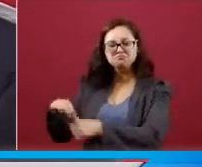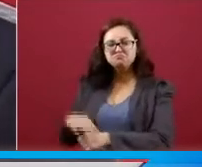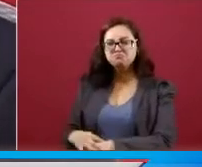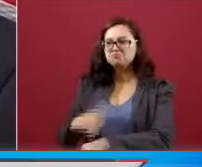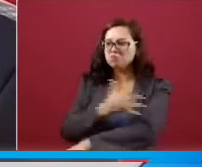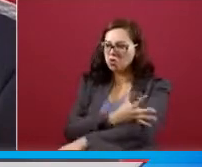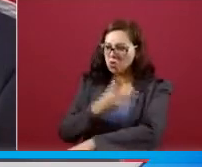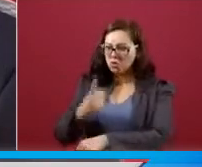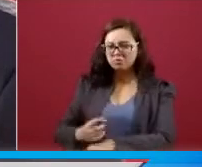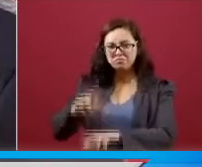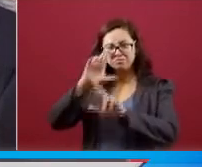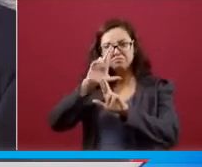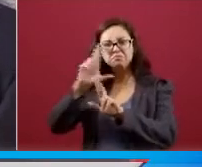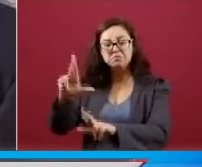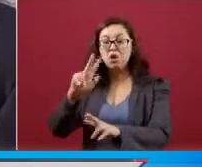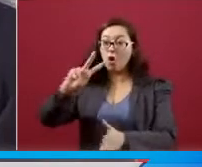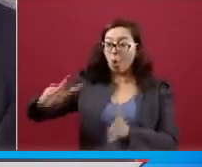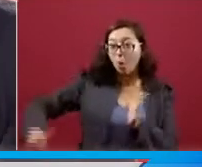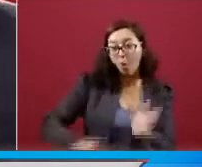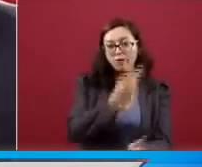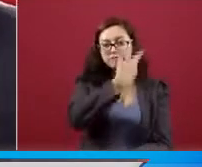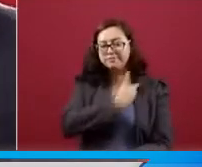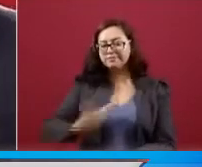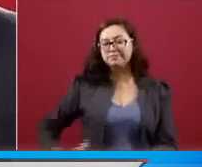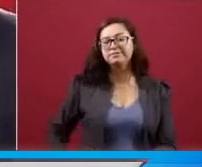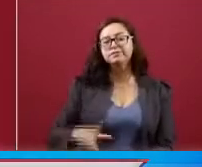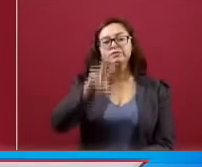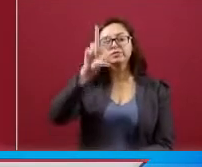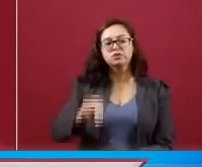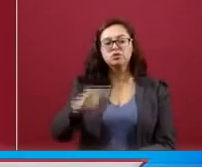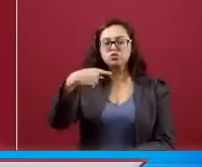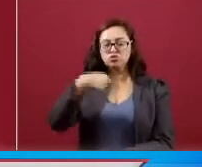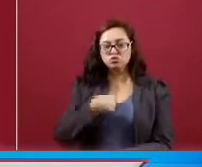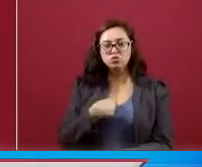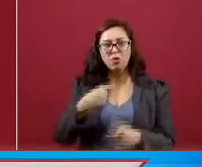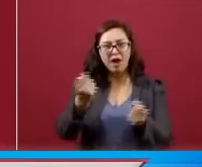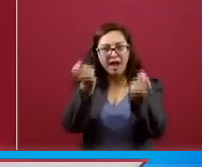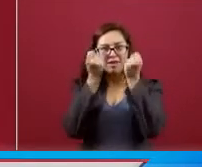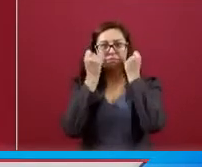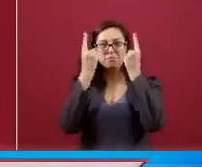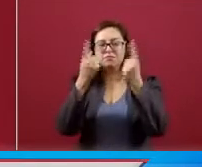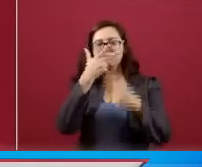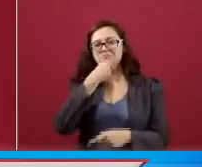Upon approval of the consultations and the revocation of the mandate the opposition points out that it is to open the door